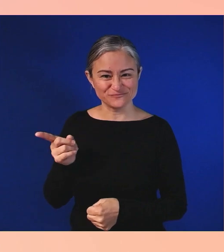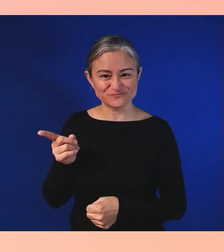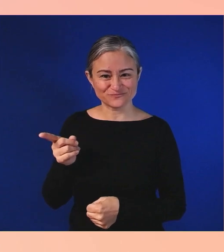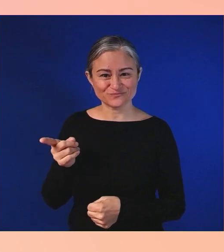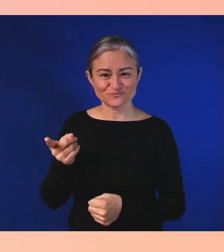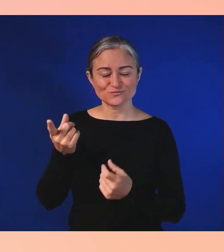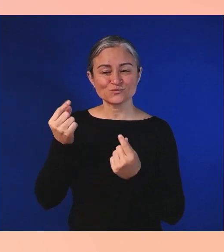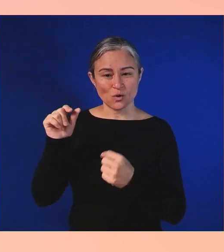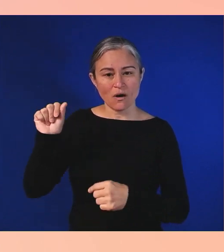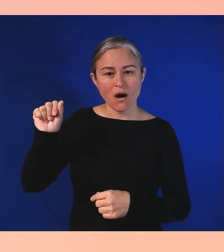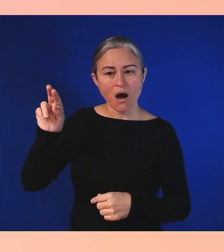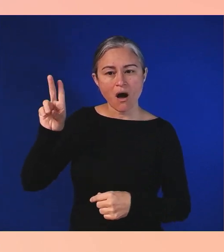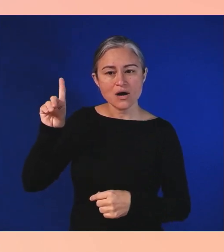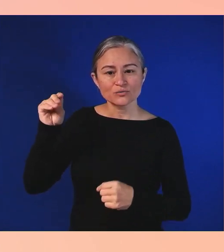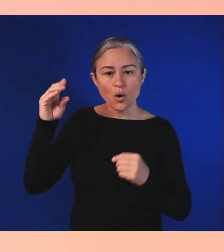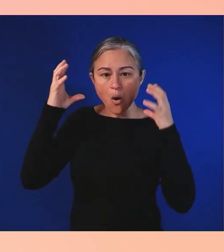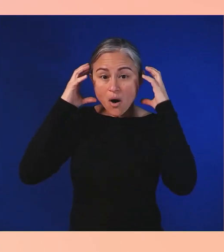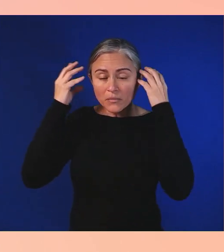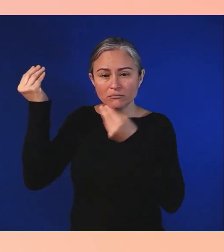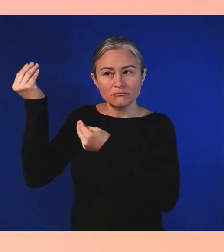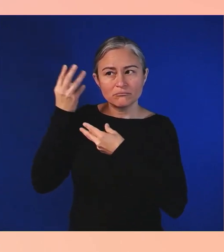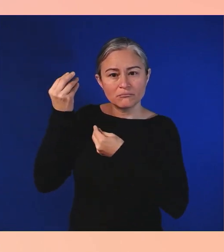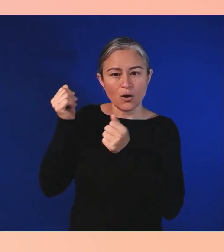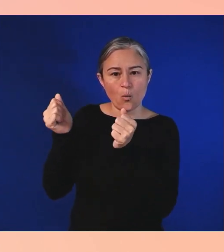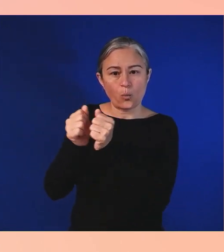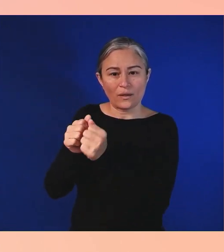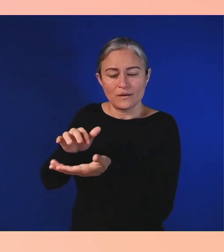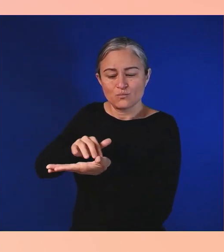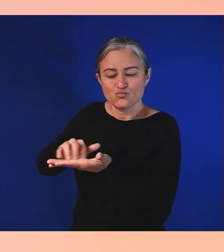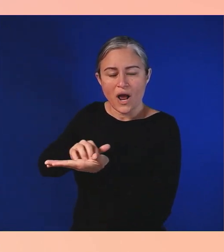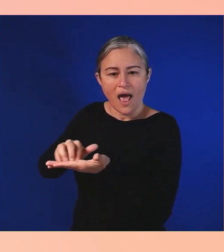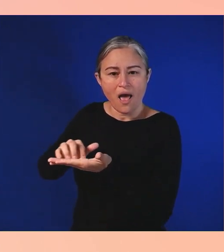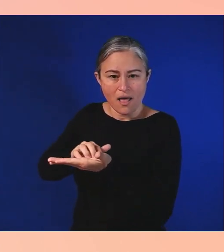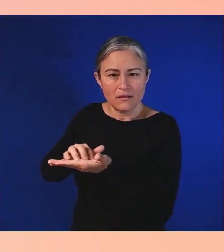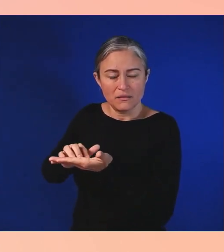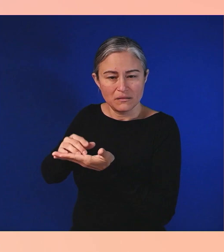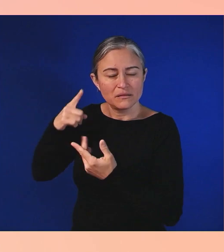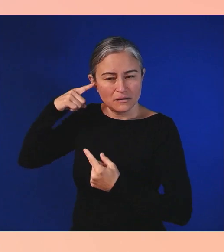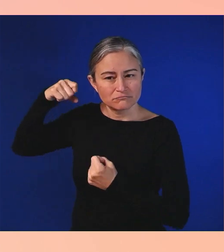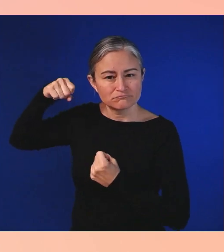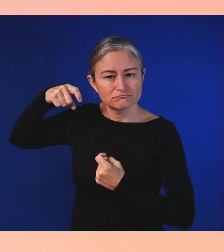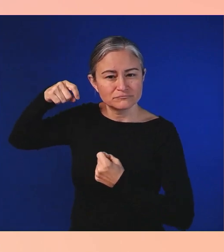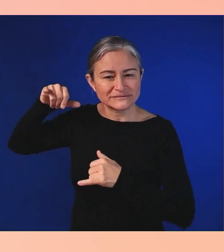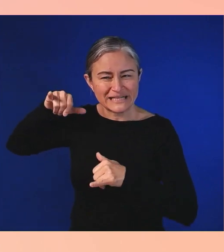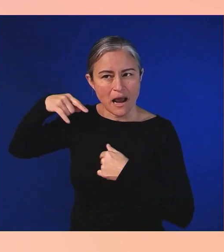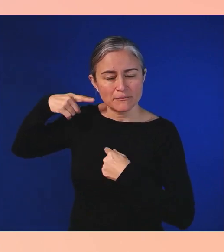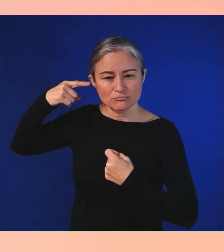and Braille feedback to help customers obtain information about their code as they